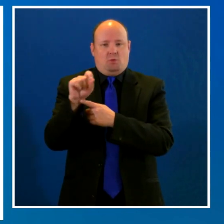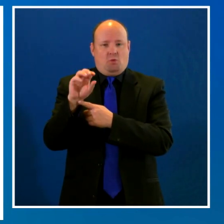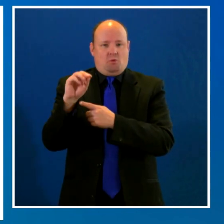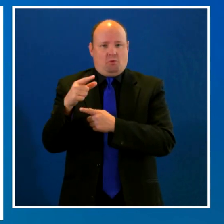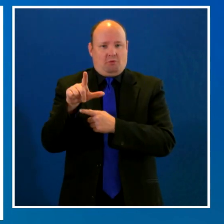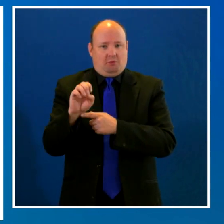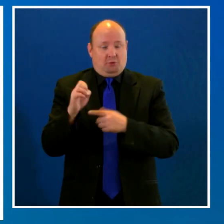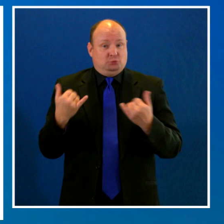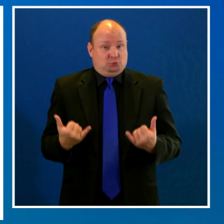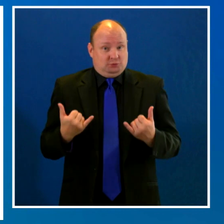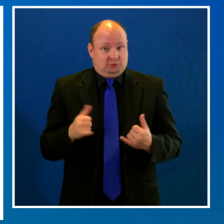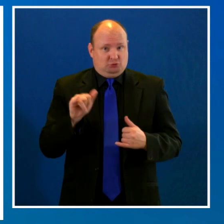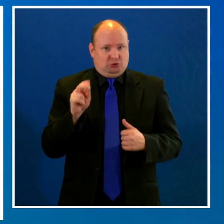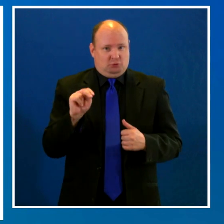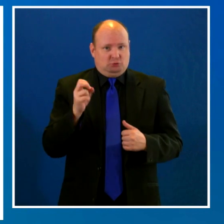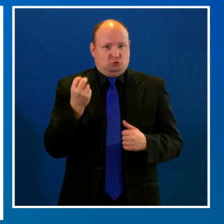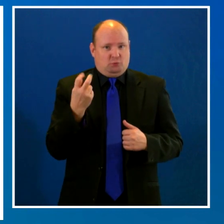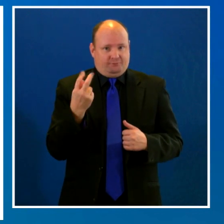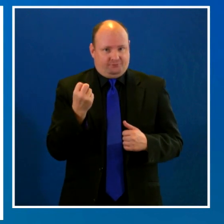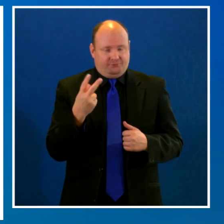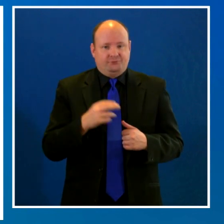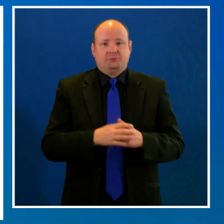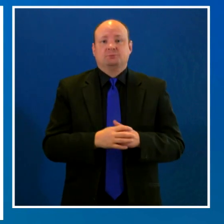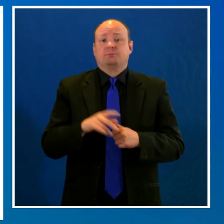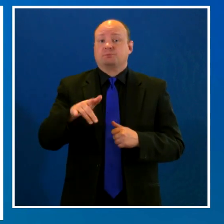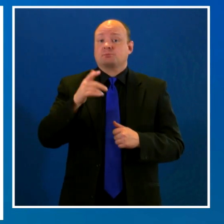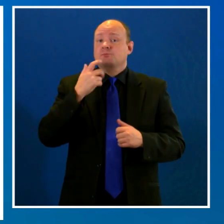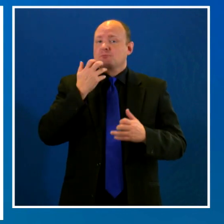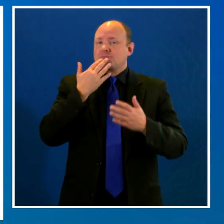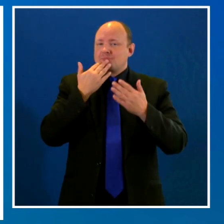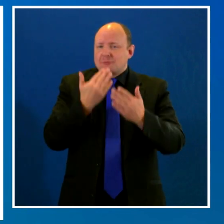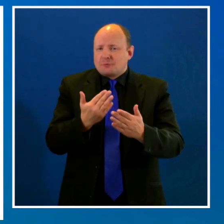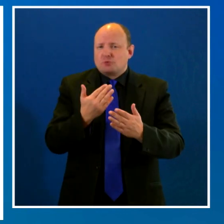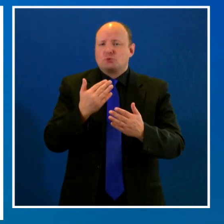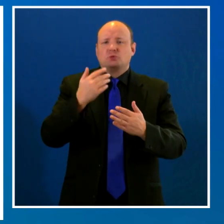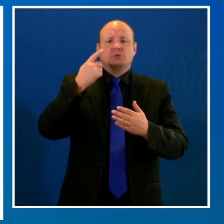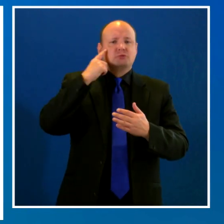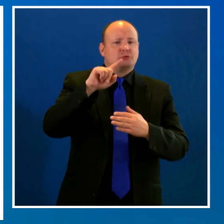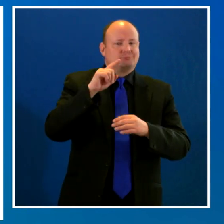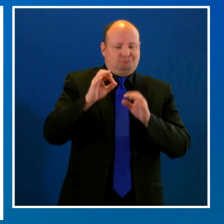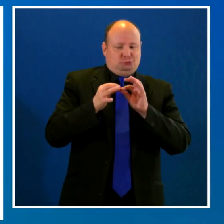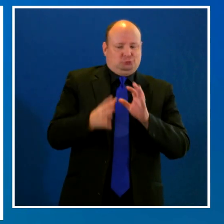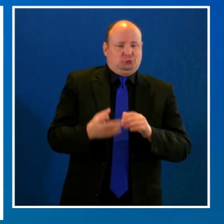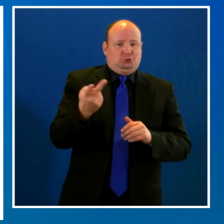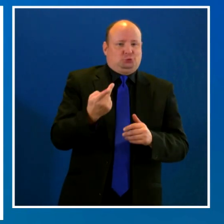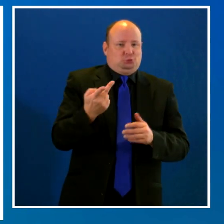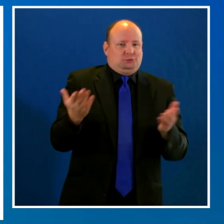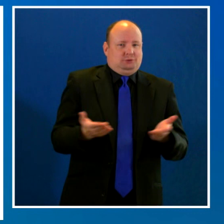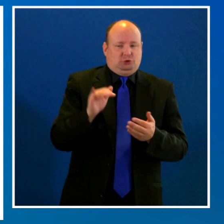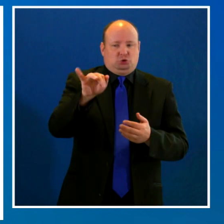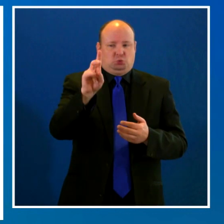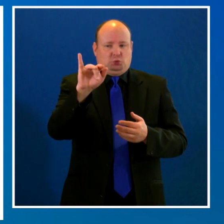Thank you for joining me and thank you to Jeb Aldridge and Judi Webb, our American Sign Language interpreters.